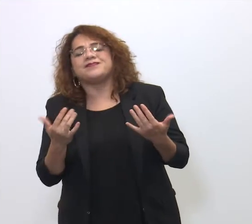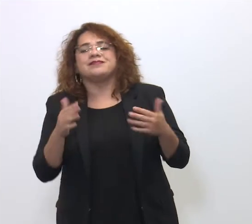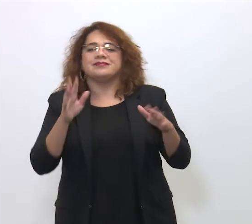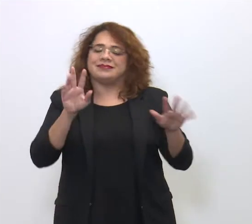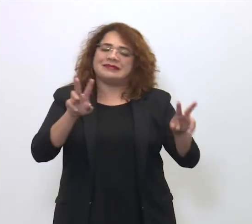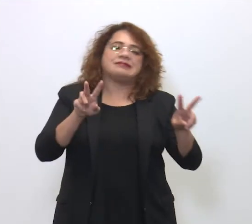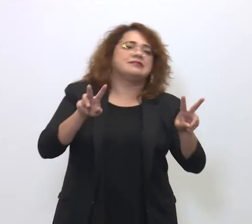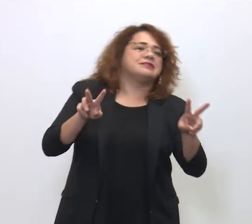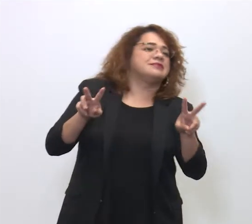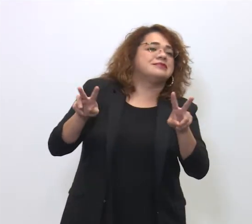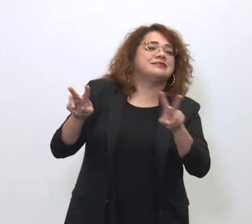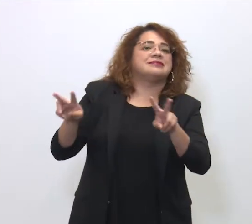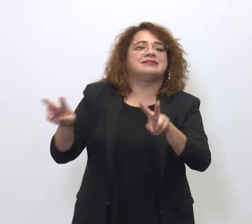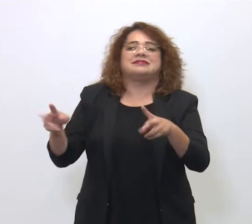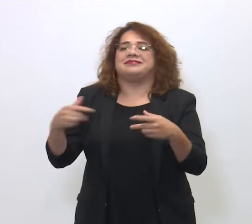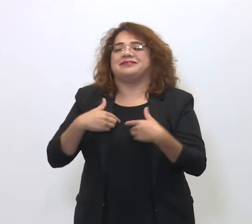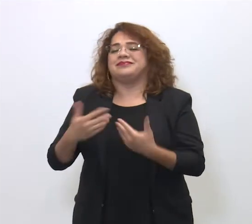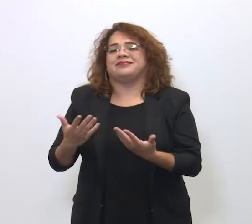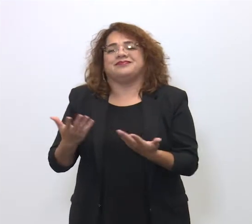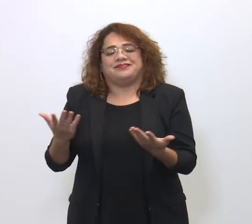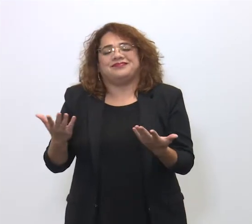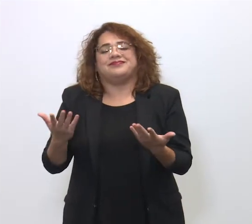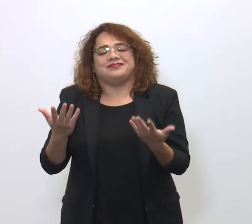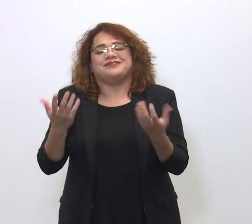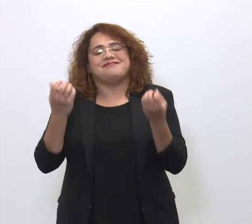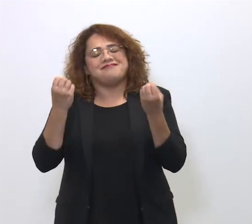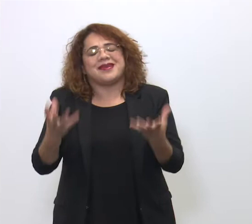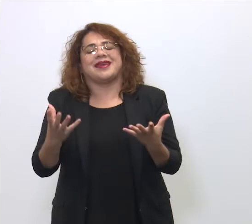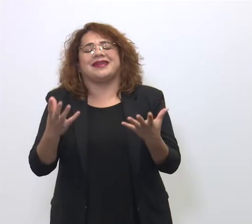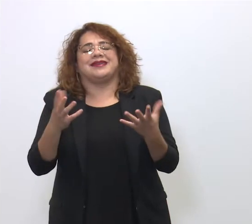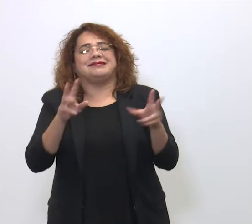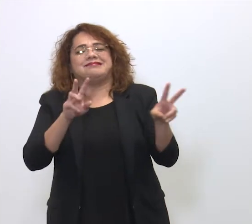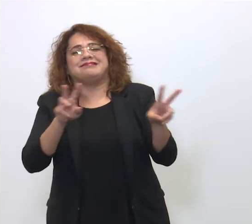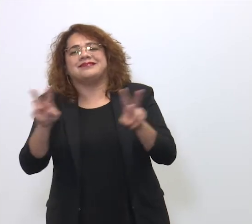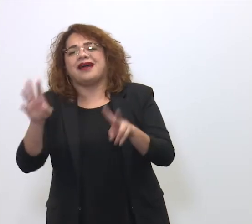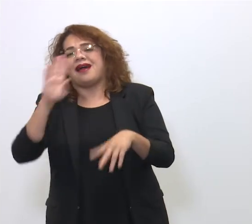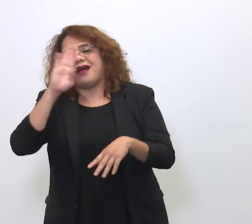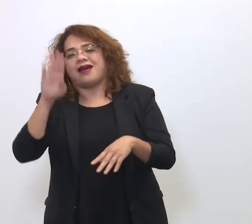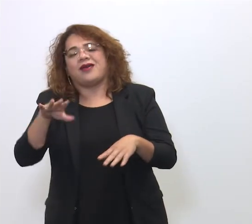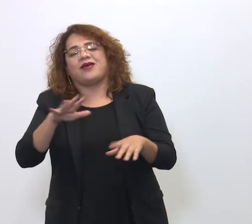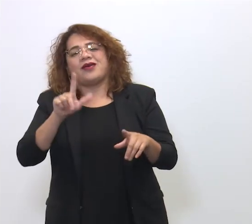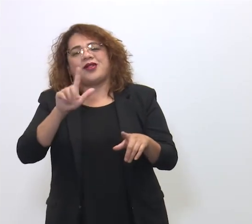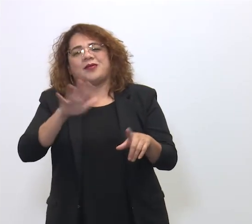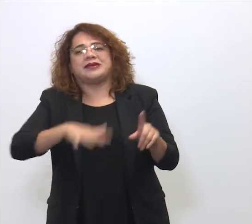lot of the places across the city which is really great. So we'll get into the yellow tier in just,